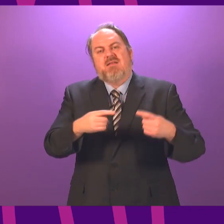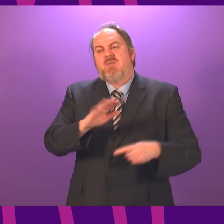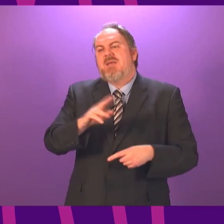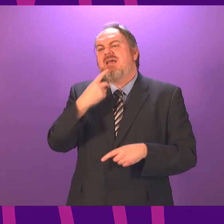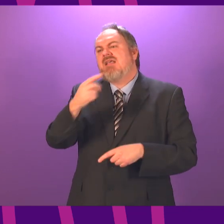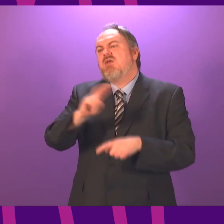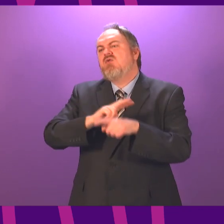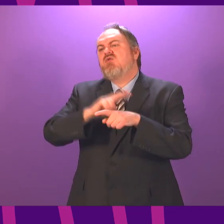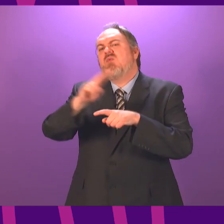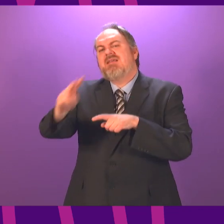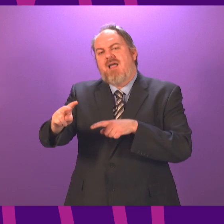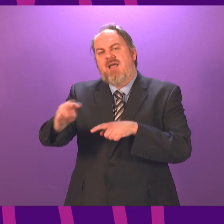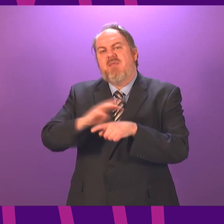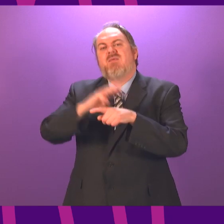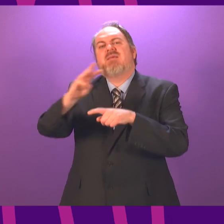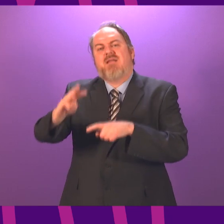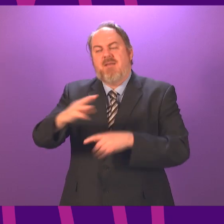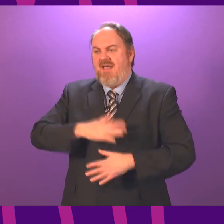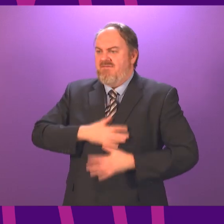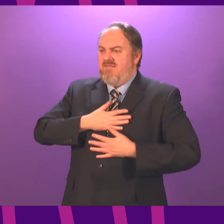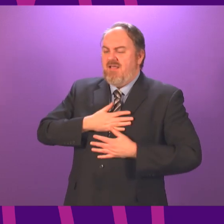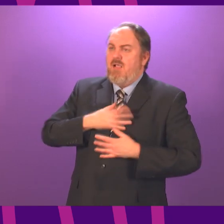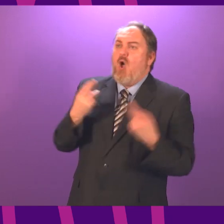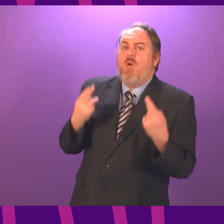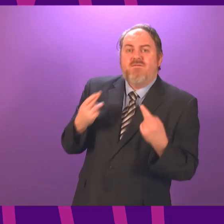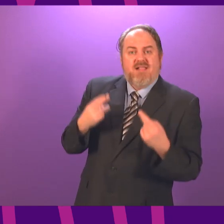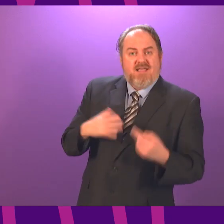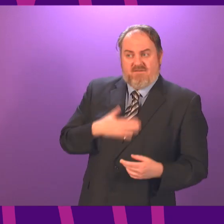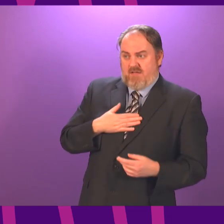I hope to have the same level of confidence when we look further into April and perhaps